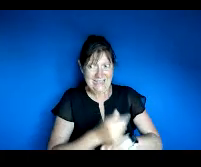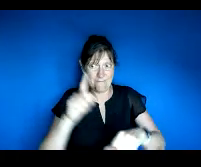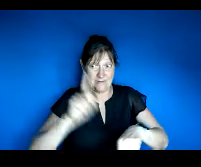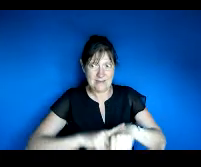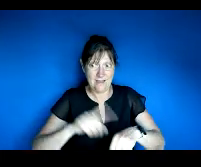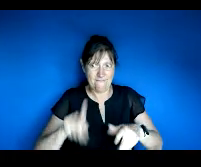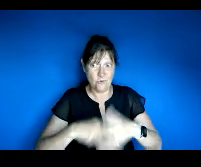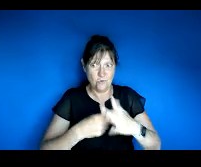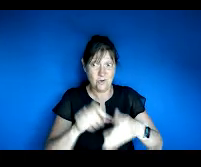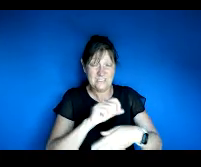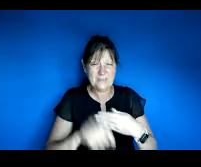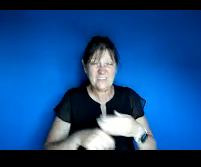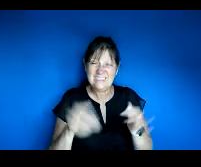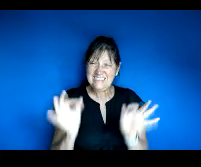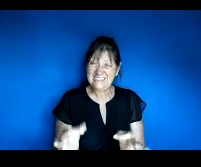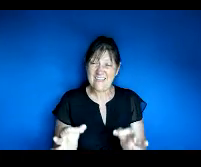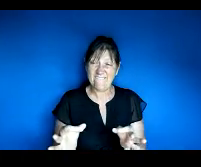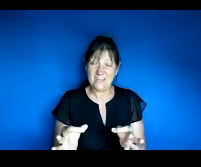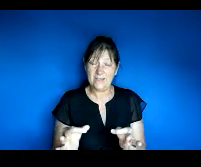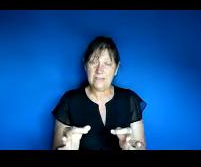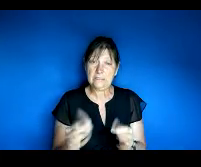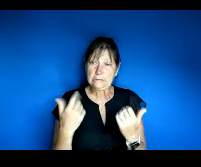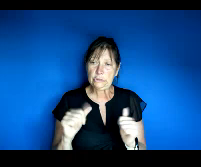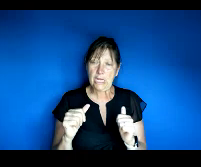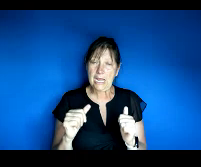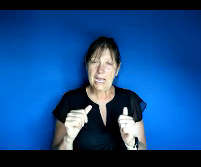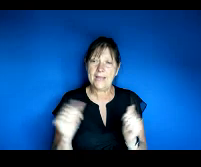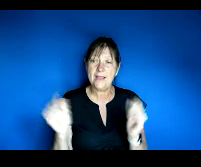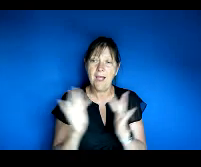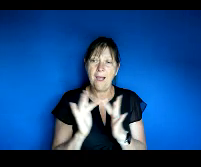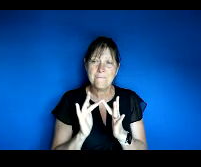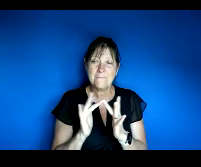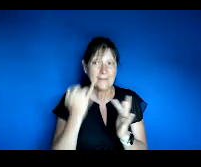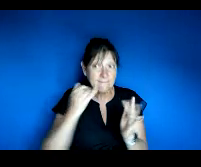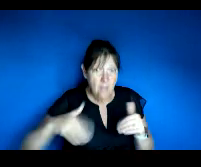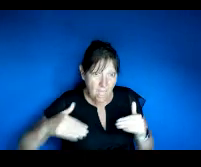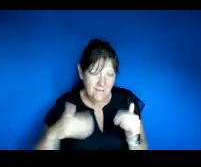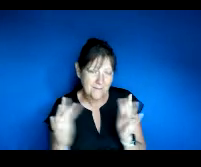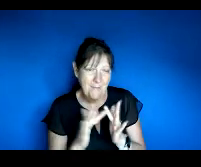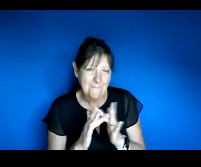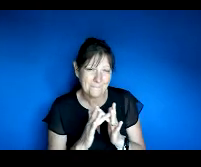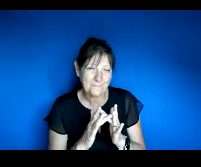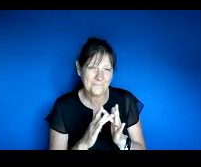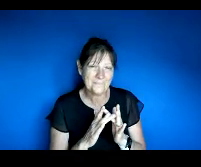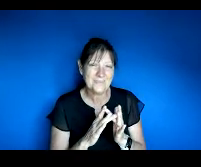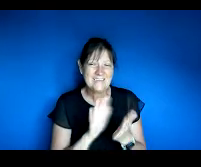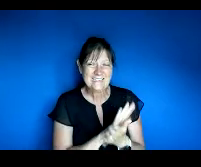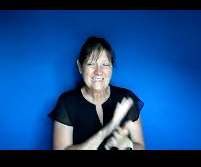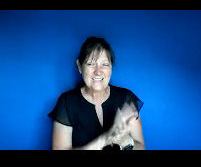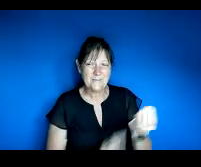So I would say, definitely, have it as a goal to get, if you haven't started with us yet, to have your documentation in to us, you know,